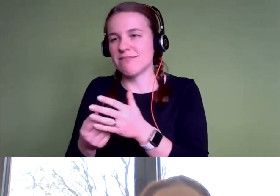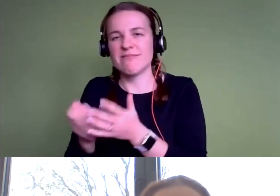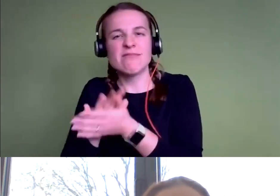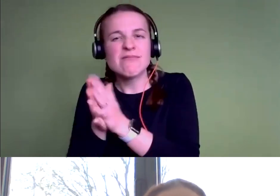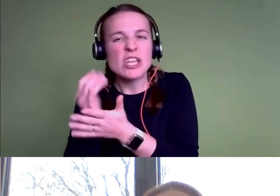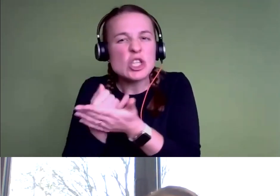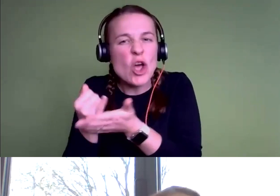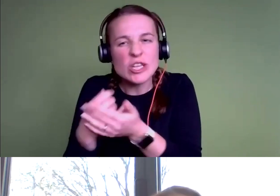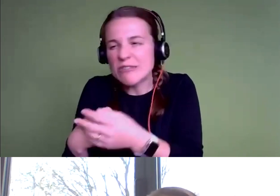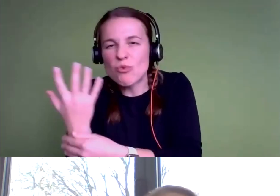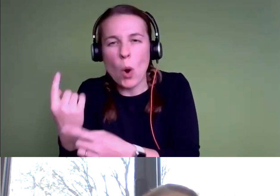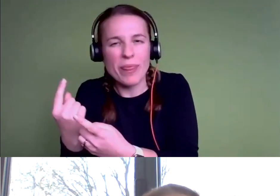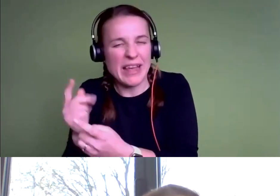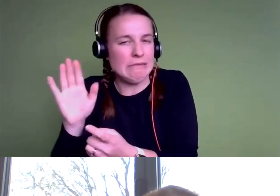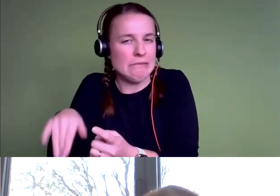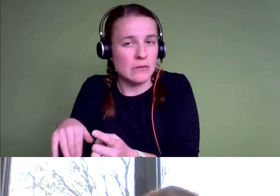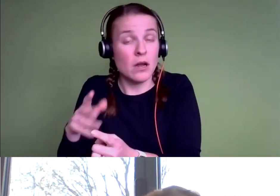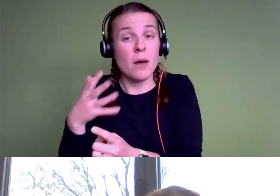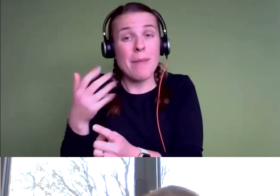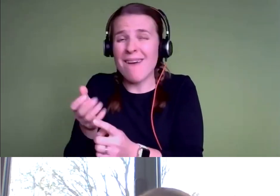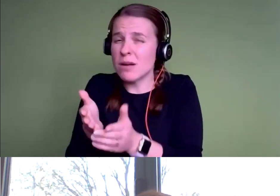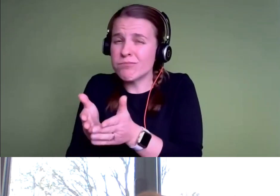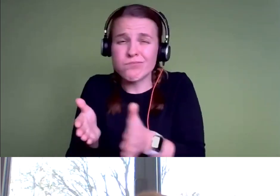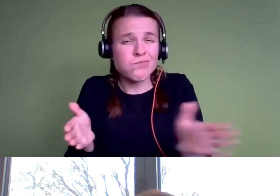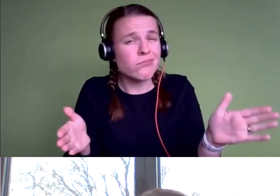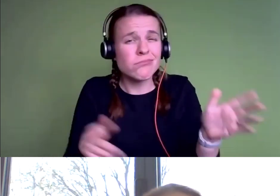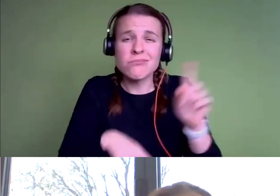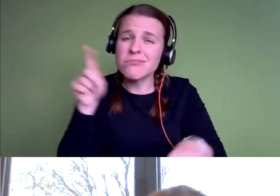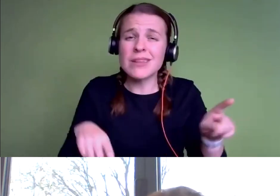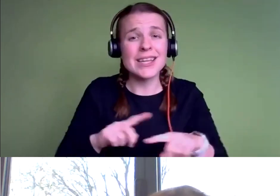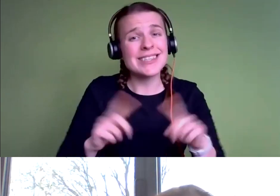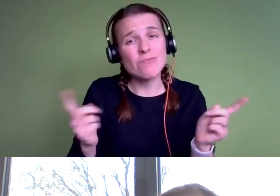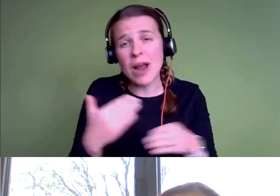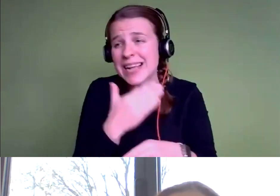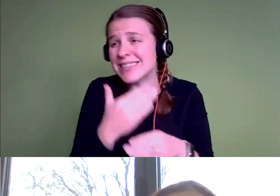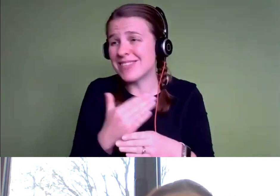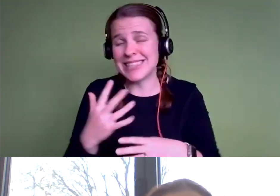where's people might not traditionally think they want to be a gardener